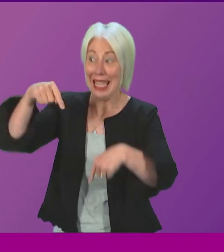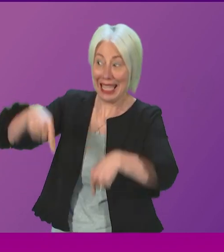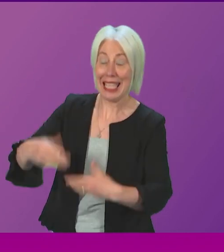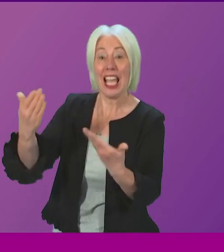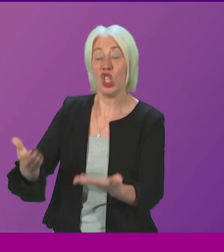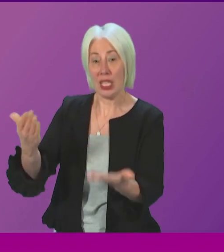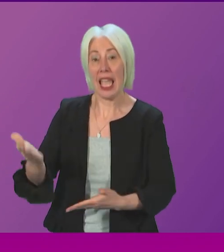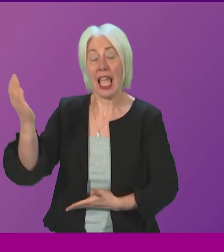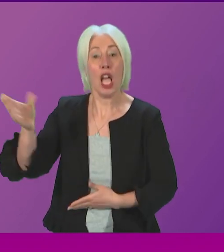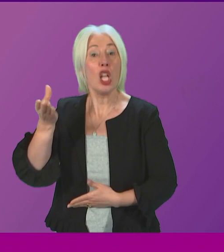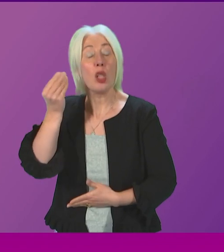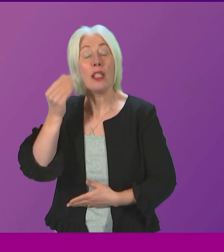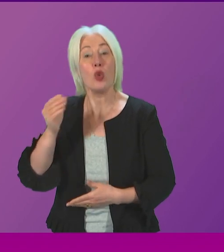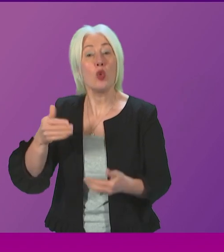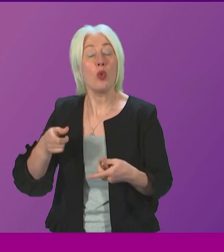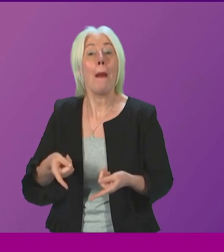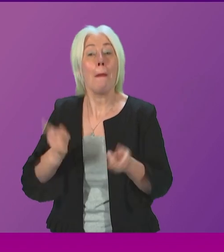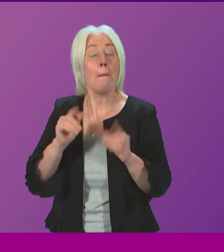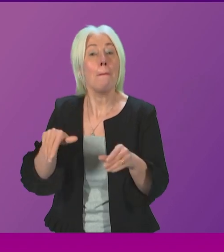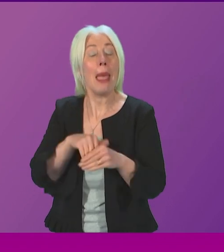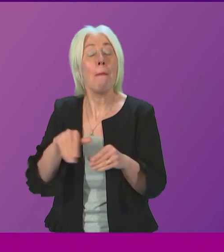my members’ business debate on justice for the Fornethy survivors.